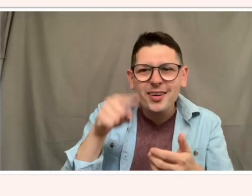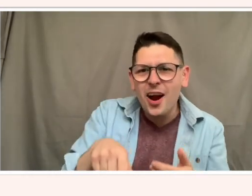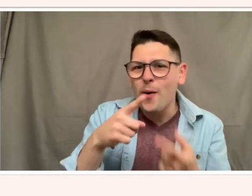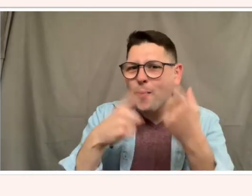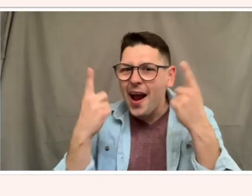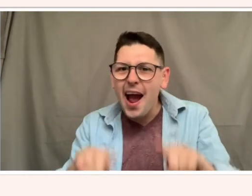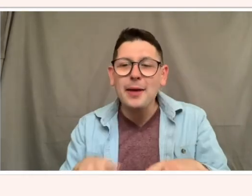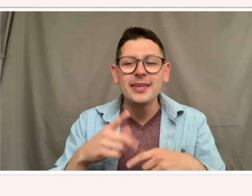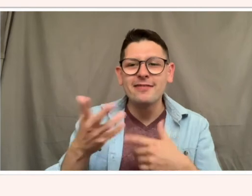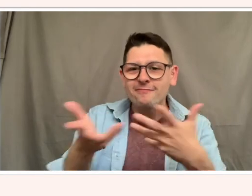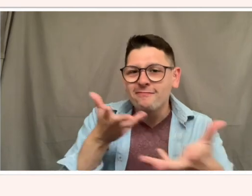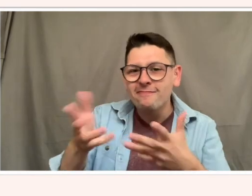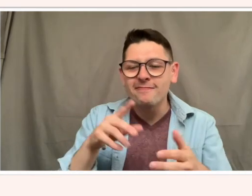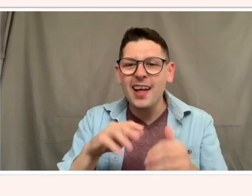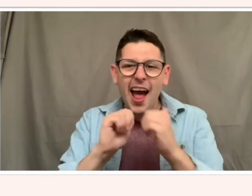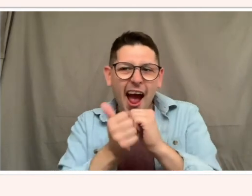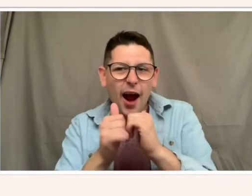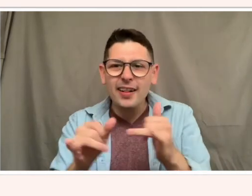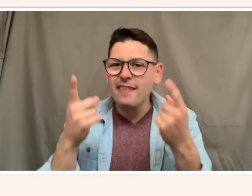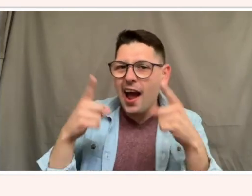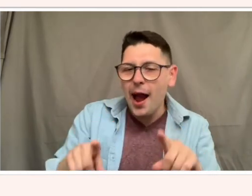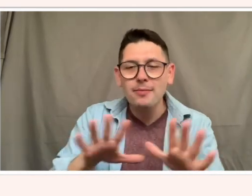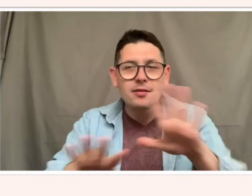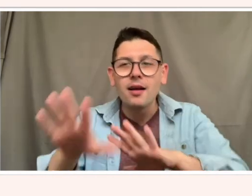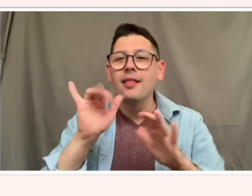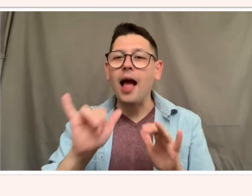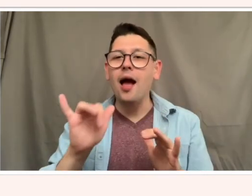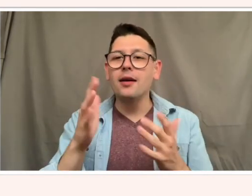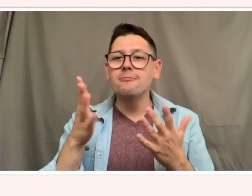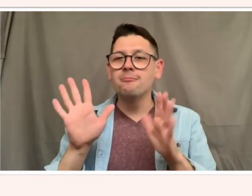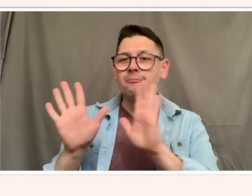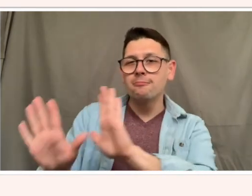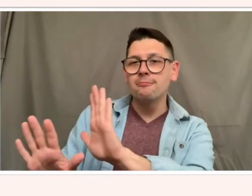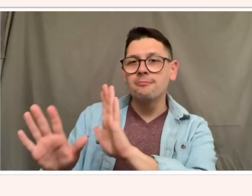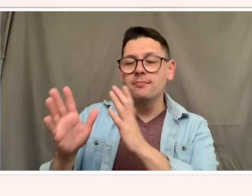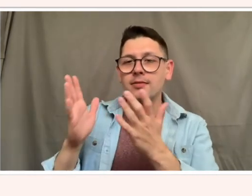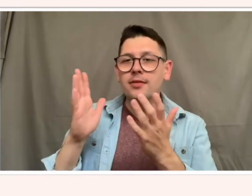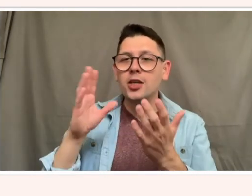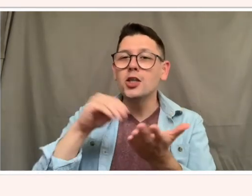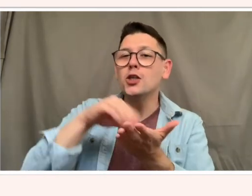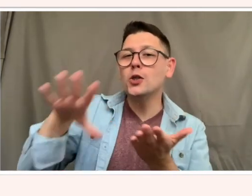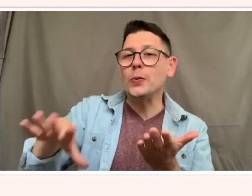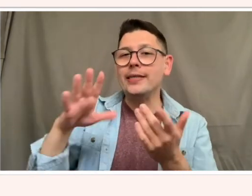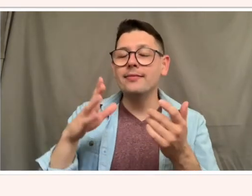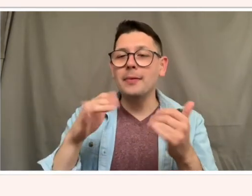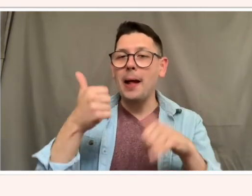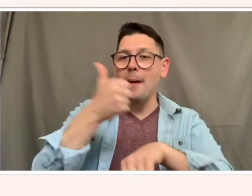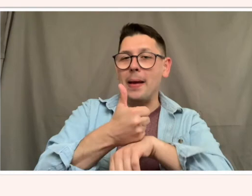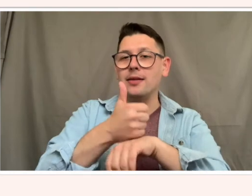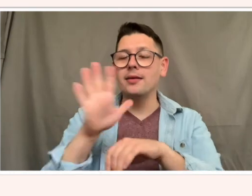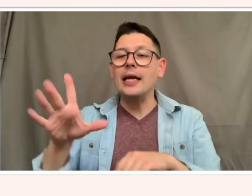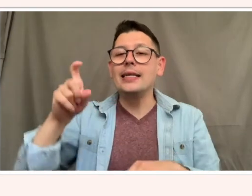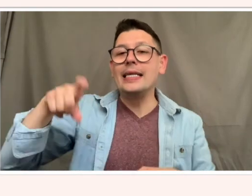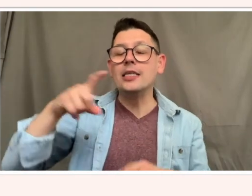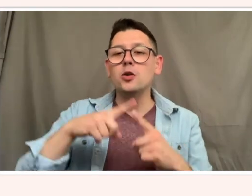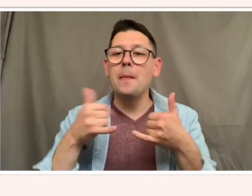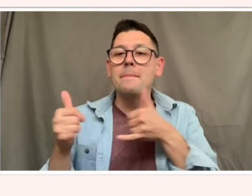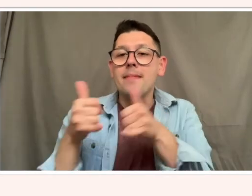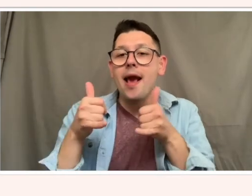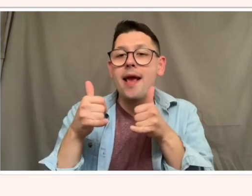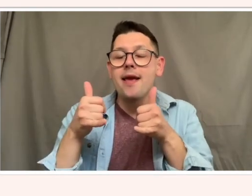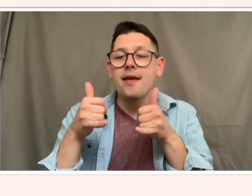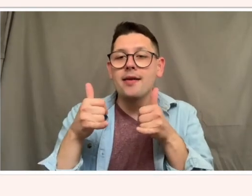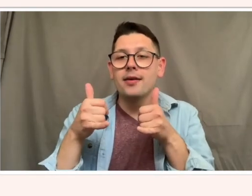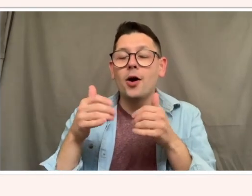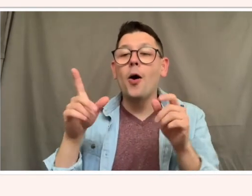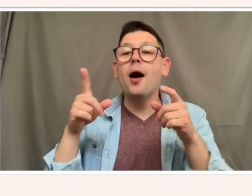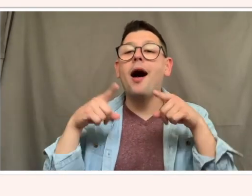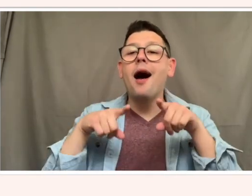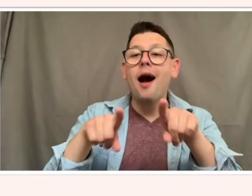It also helps bring about discussion through asking wh- questions and students get